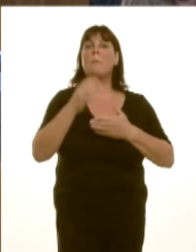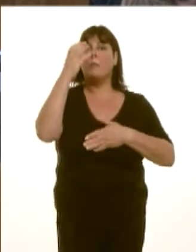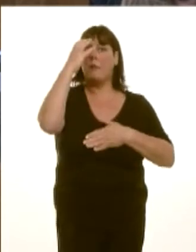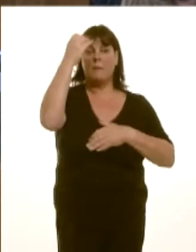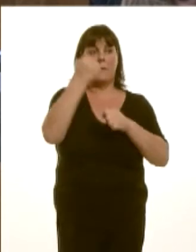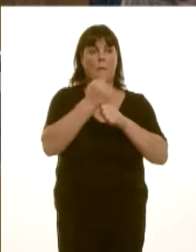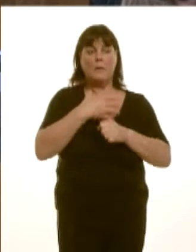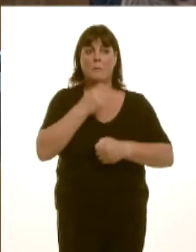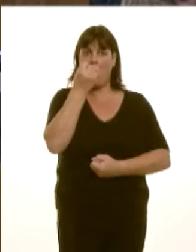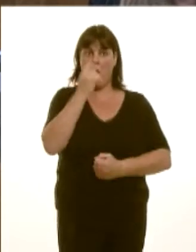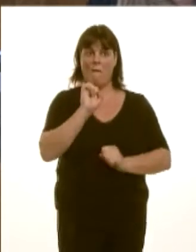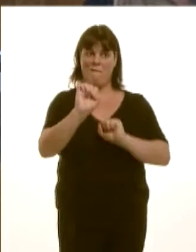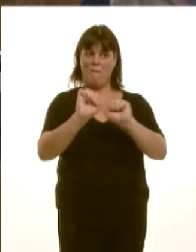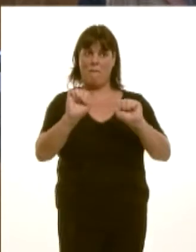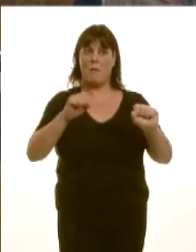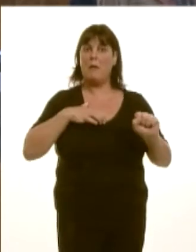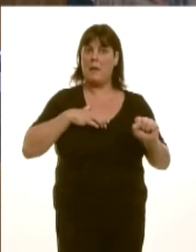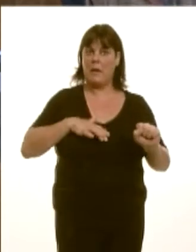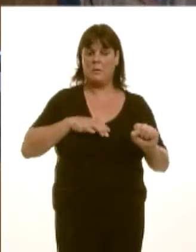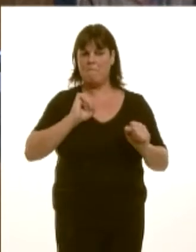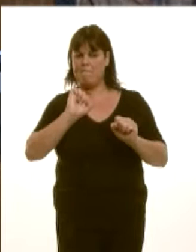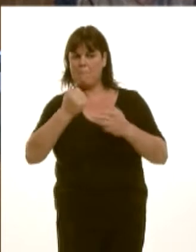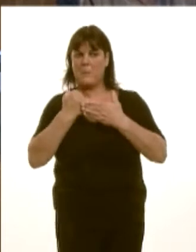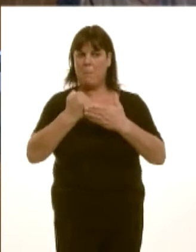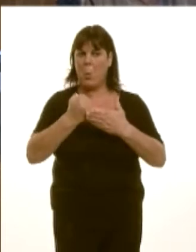That is something that we would certainly do as a Government, and we would encourage others to do the same.